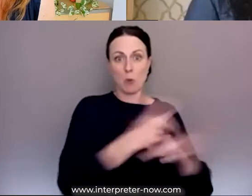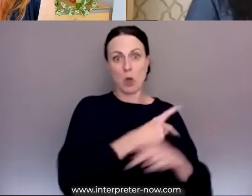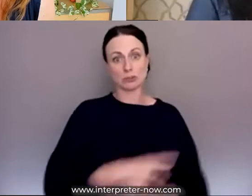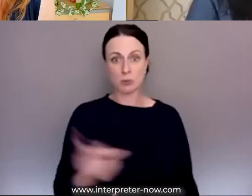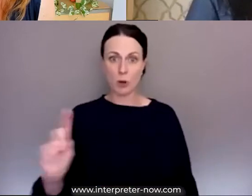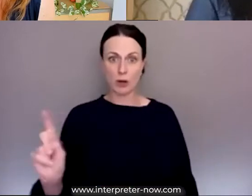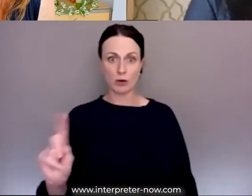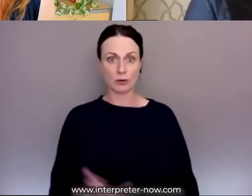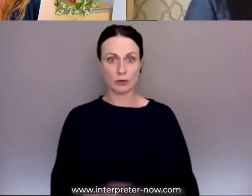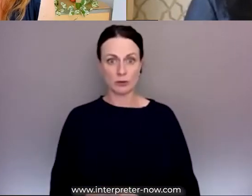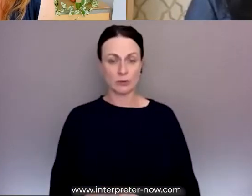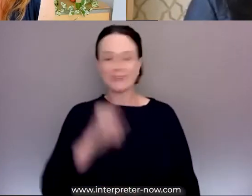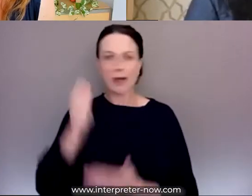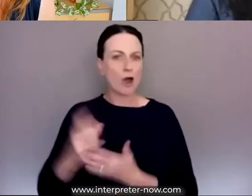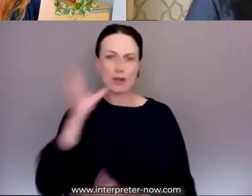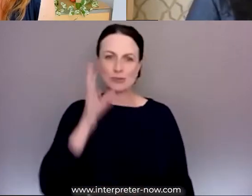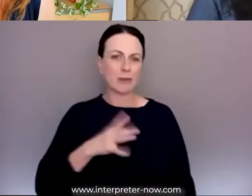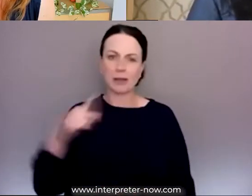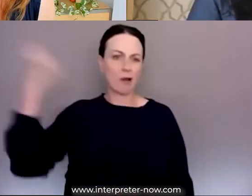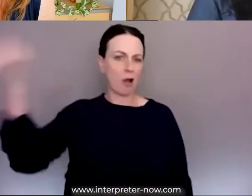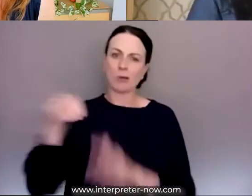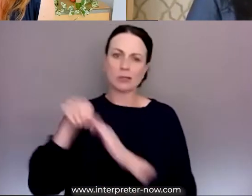It is not the rich women who've always had access to this healthcare.